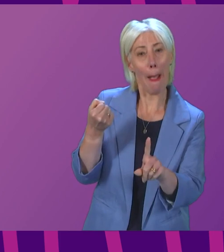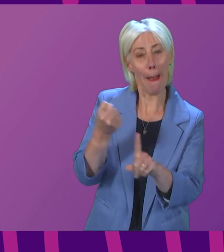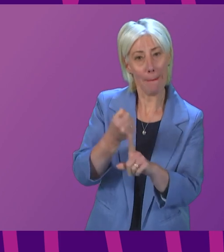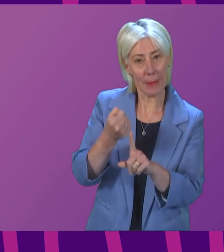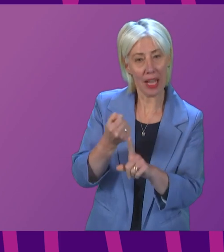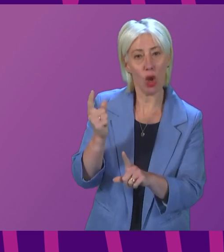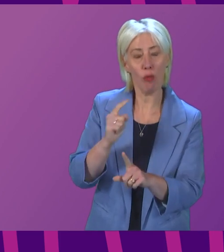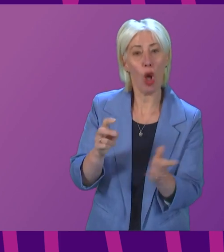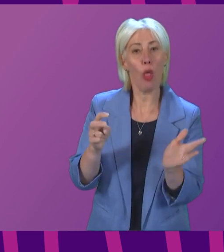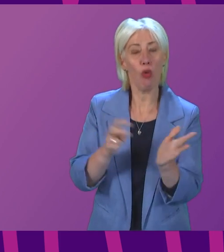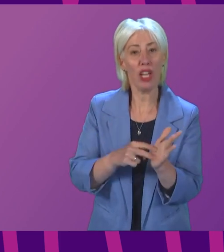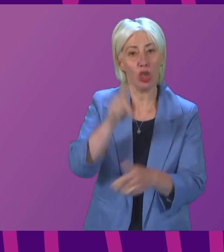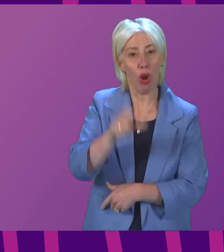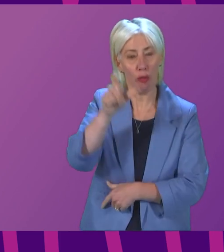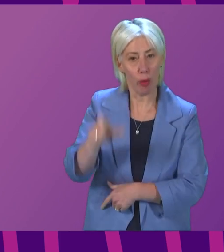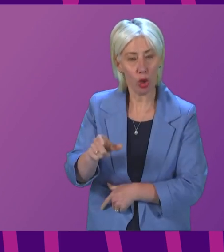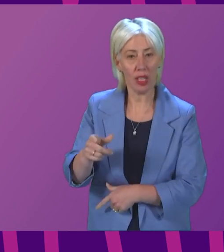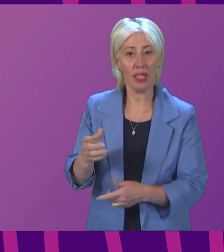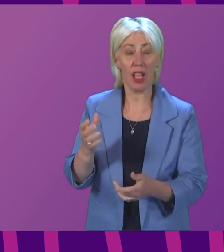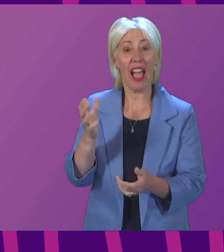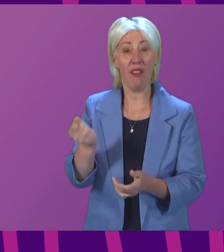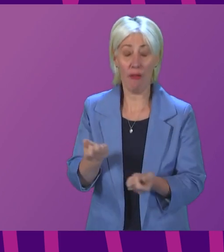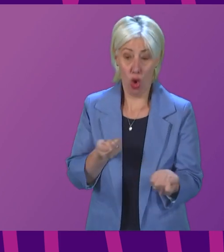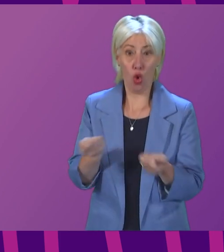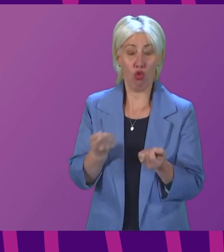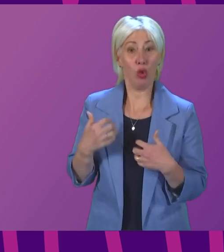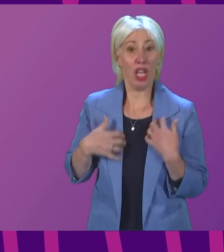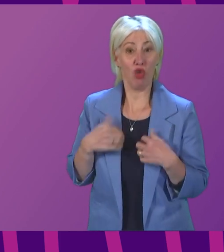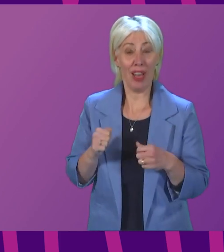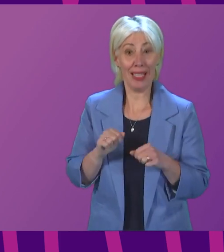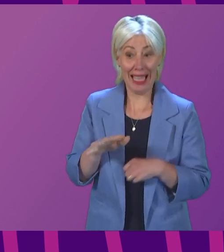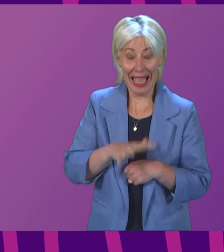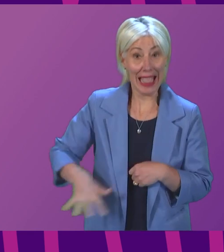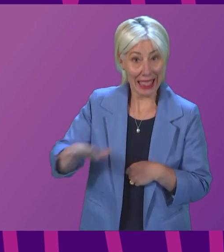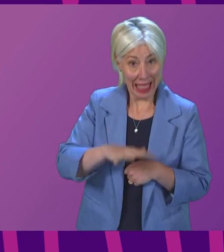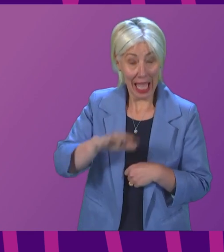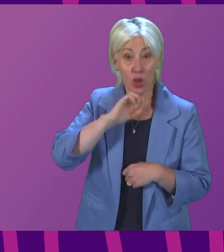of the register of persons holding a controlled interest in land, which will launch on 1 April.